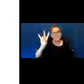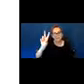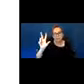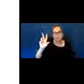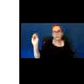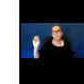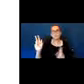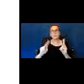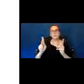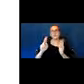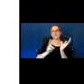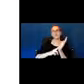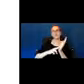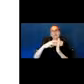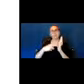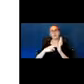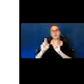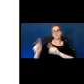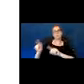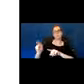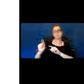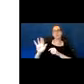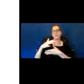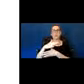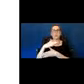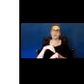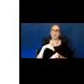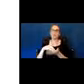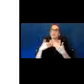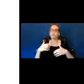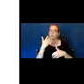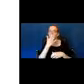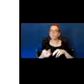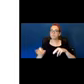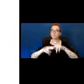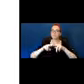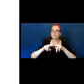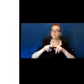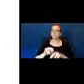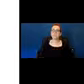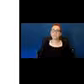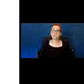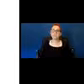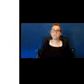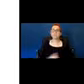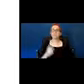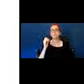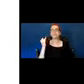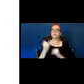So one of the last things I wanted to help us think about is how we're defining access to care.